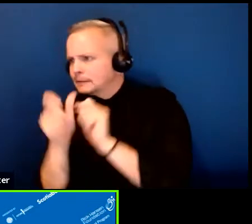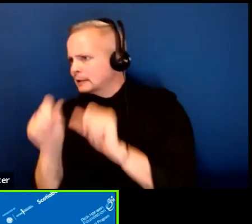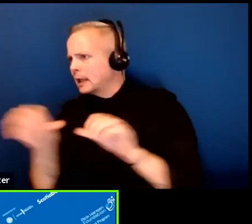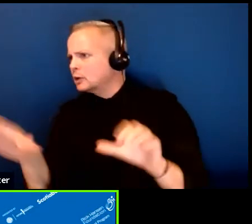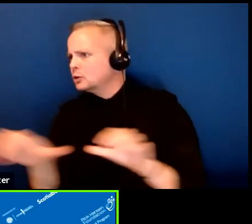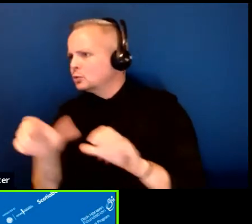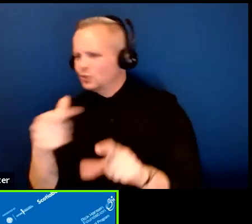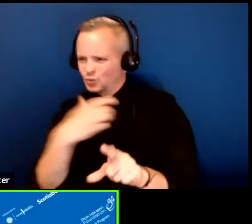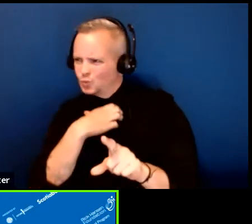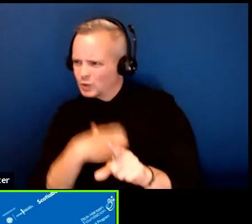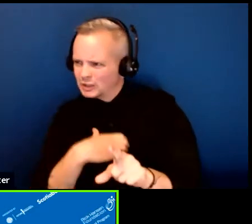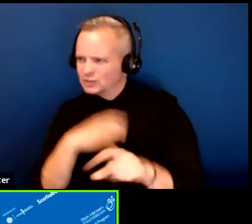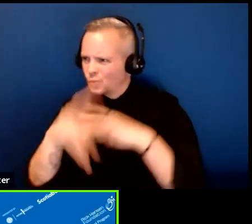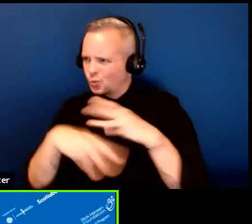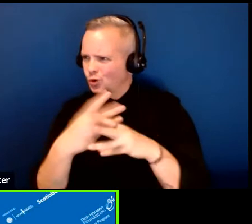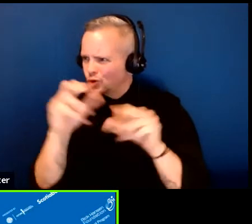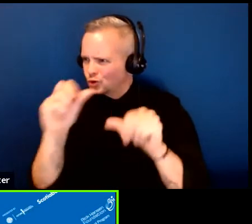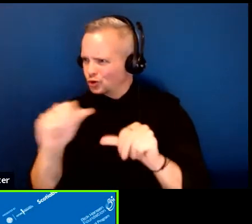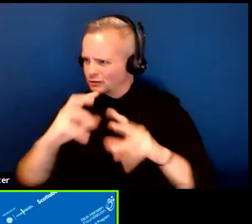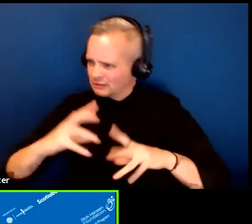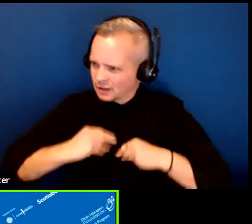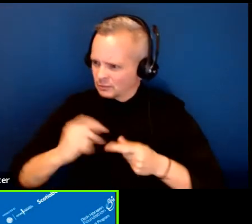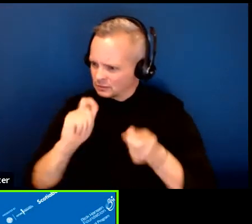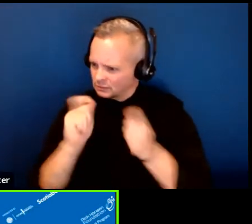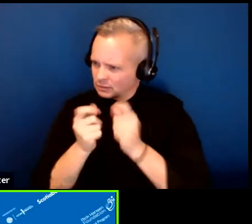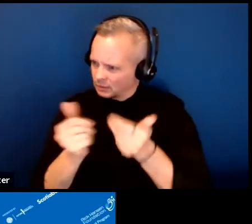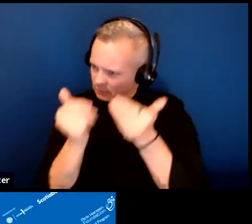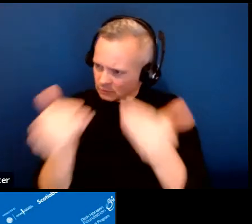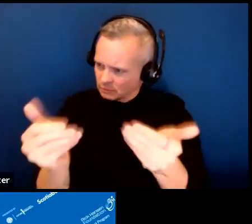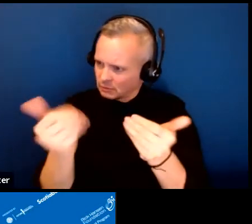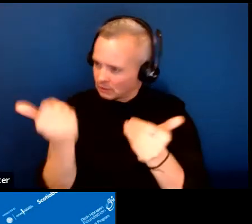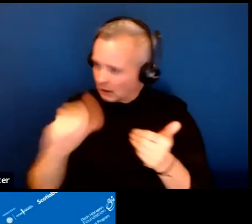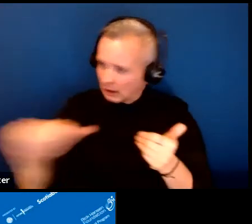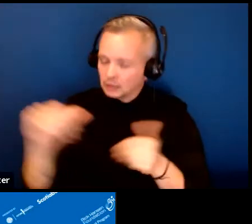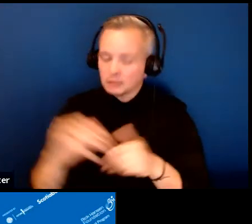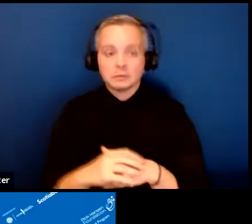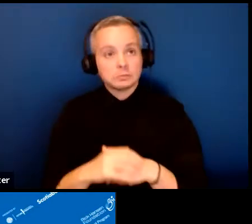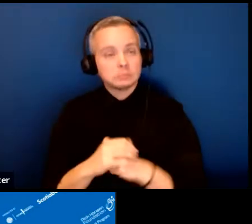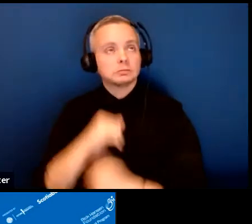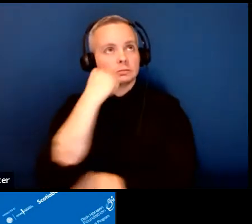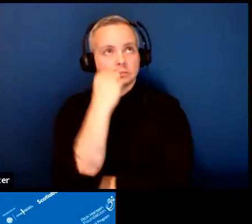WOULD BE IMPLEMENTED? >> GOOD QUESTION, JOHN.